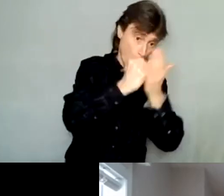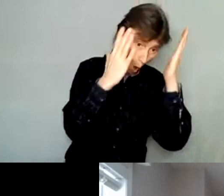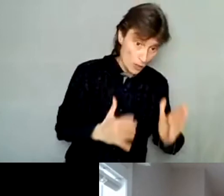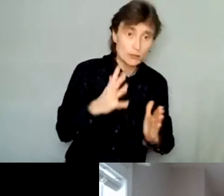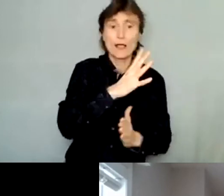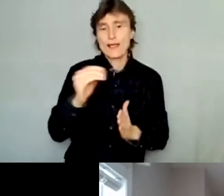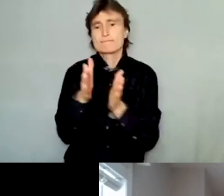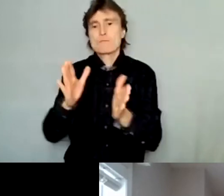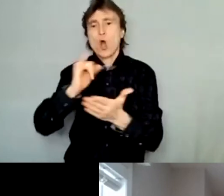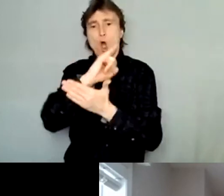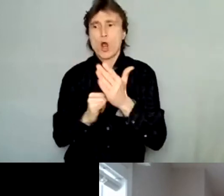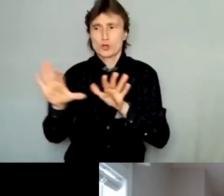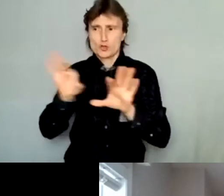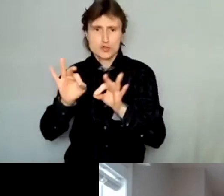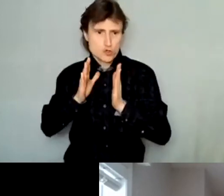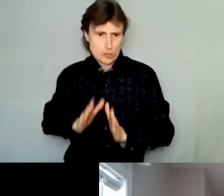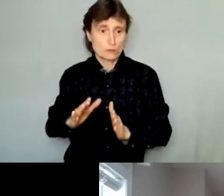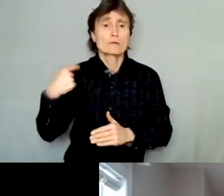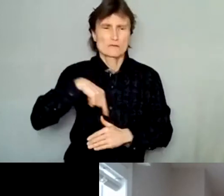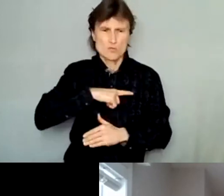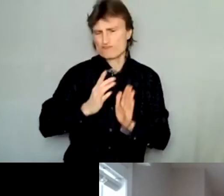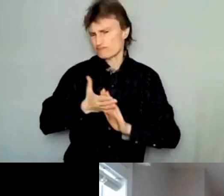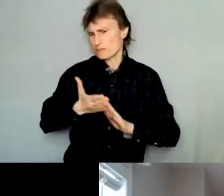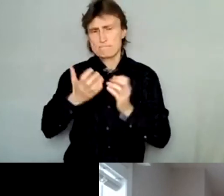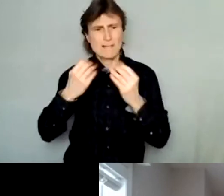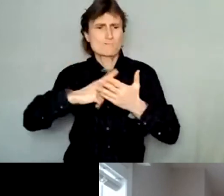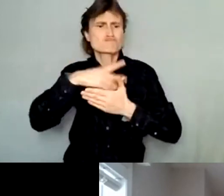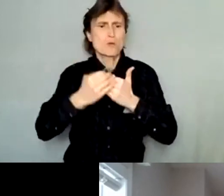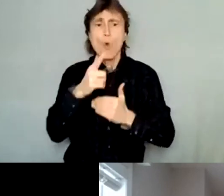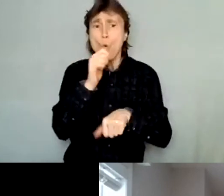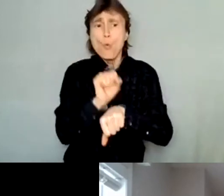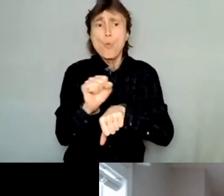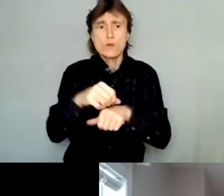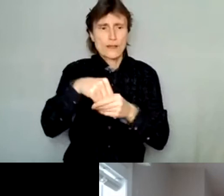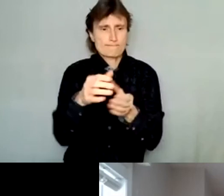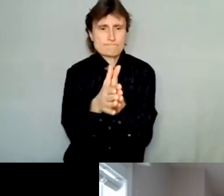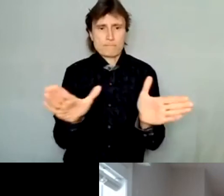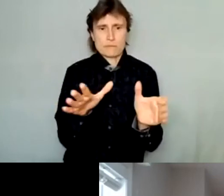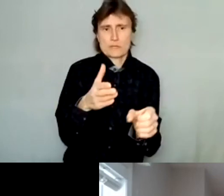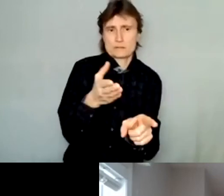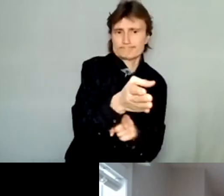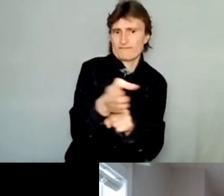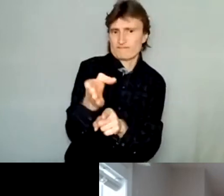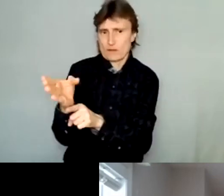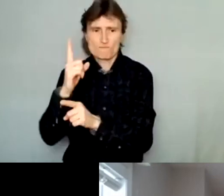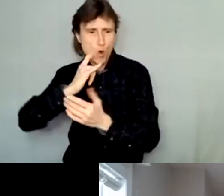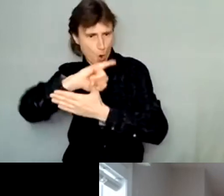We ran several programs for artists working in the public realm, and curators who also